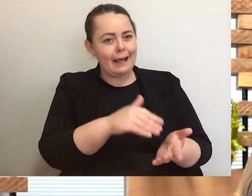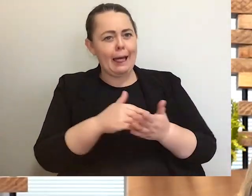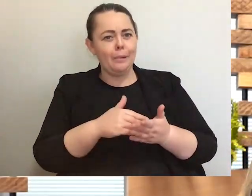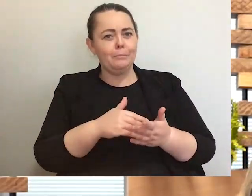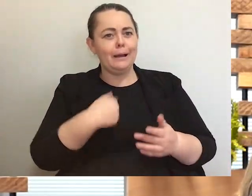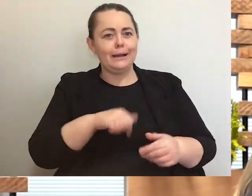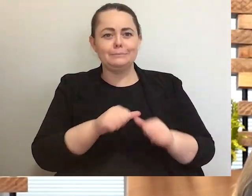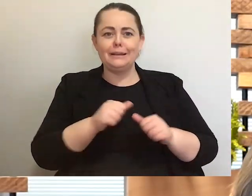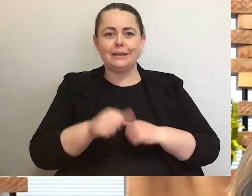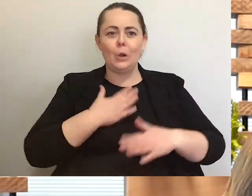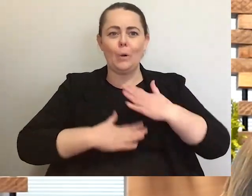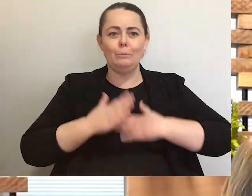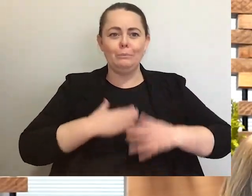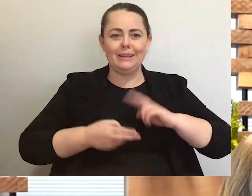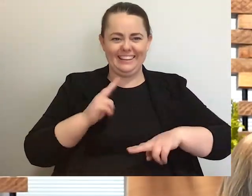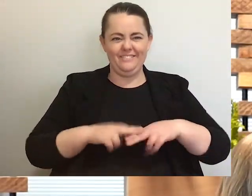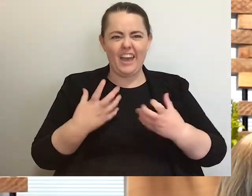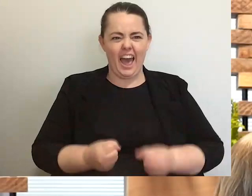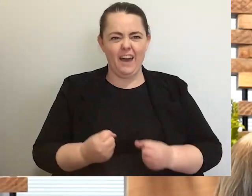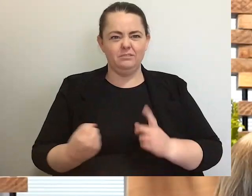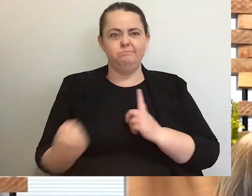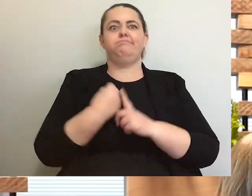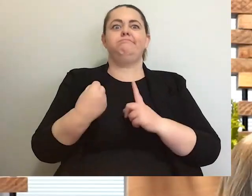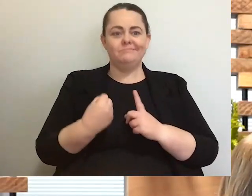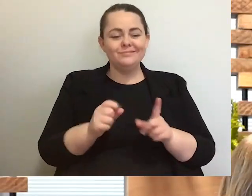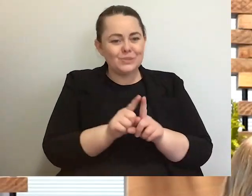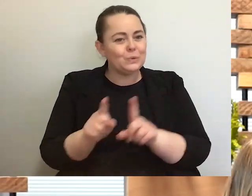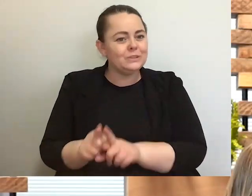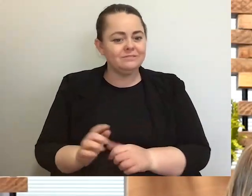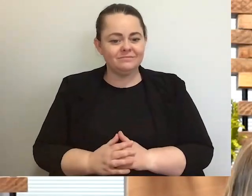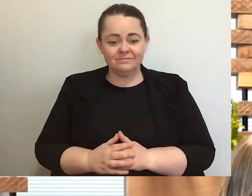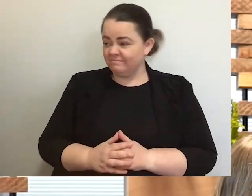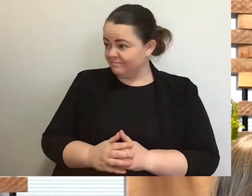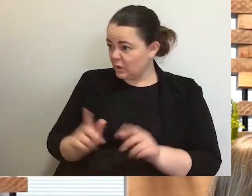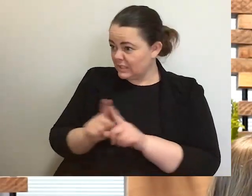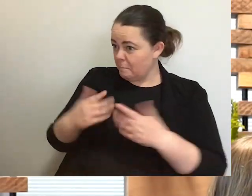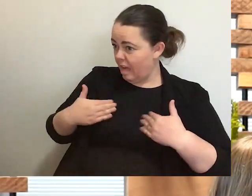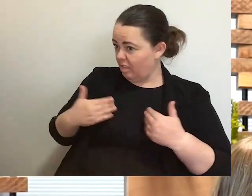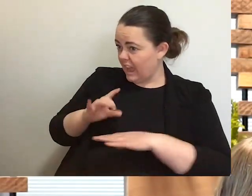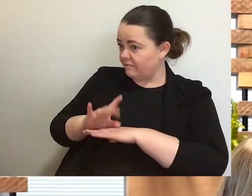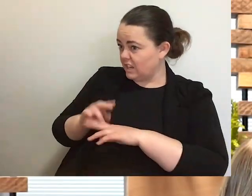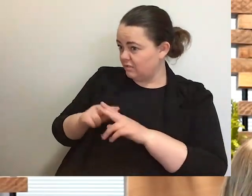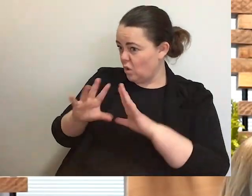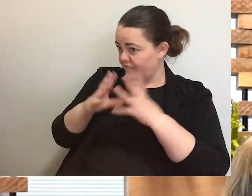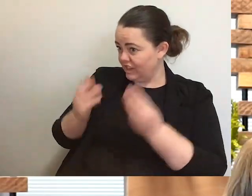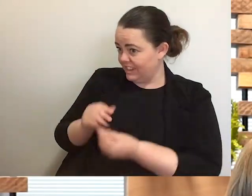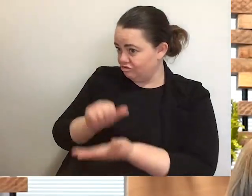So I mean, it's the same sort of health advice for generally anything? Yes. KAREN: Really, isn't it? It is, yes/